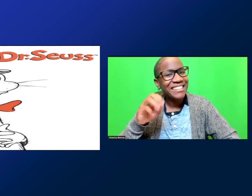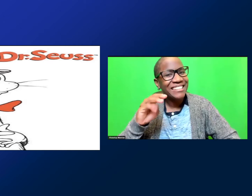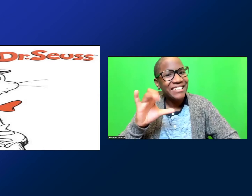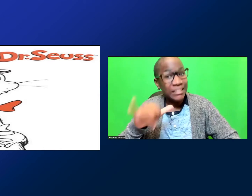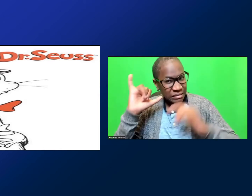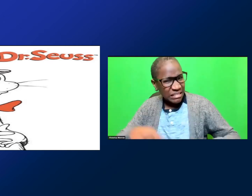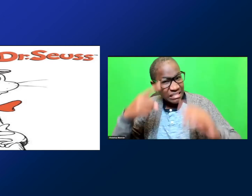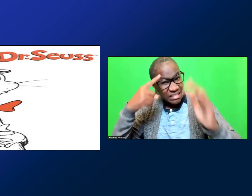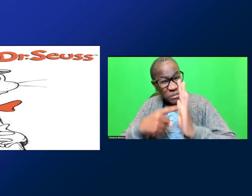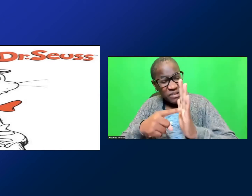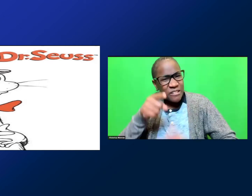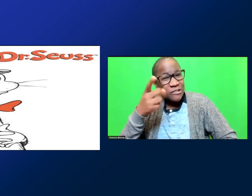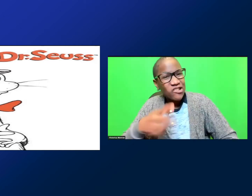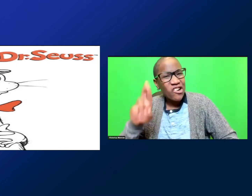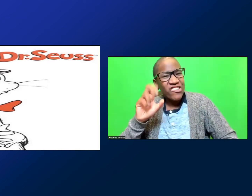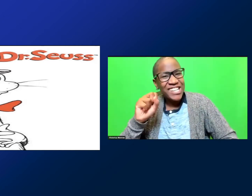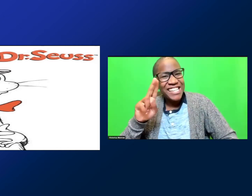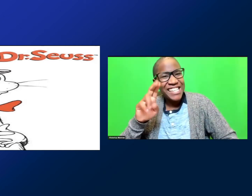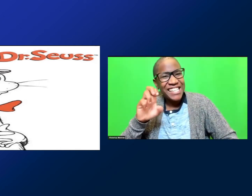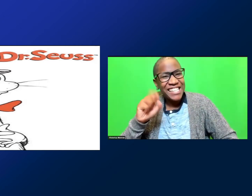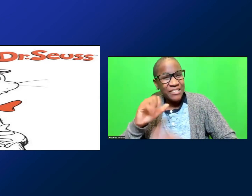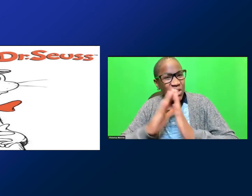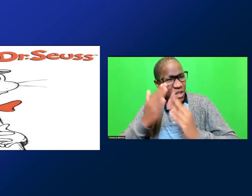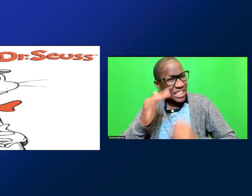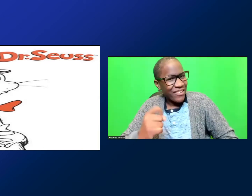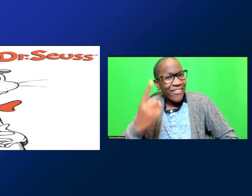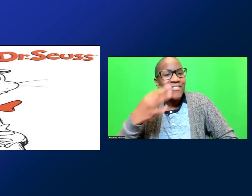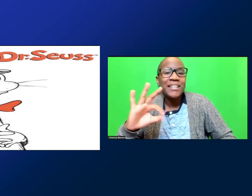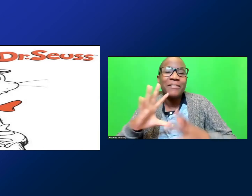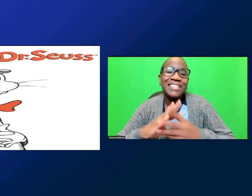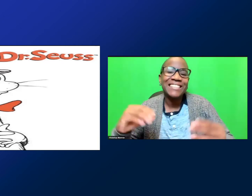hallmarked and tons of story books that promote whiteness and white supremacy you know